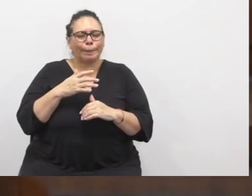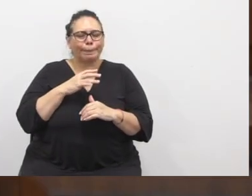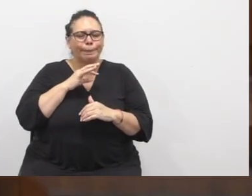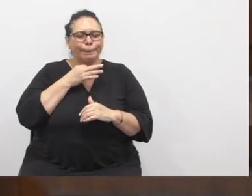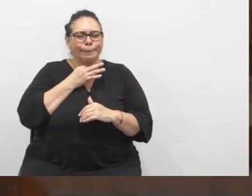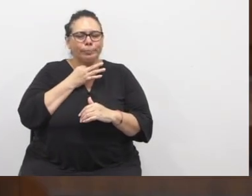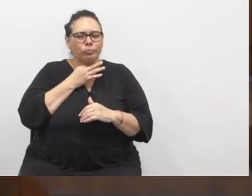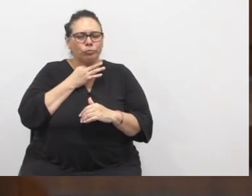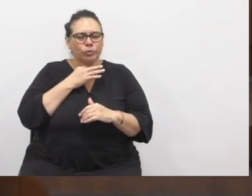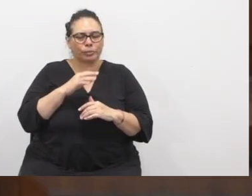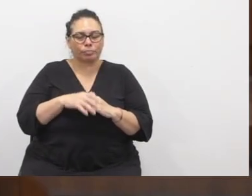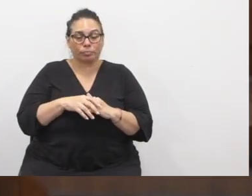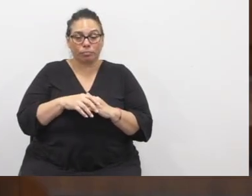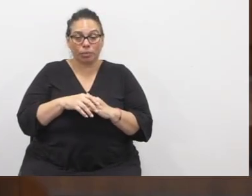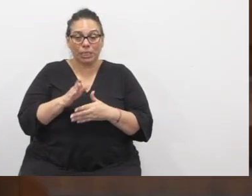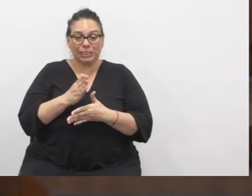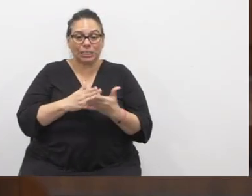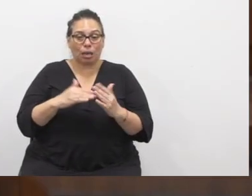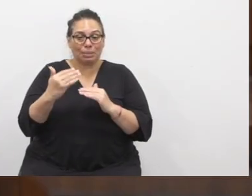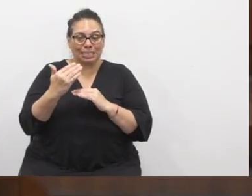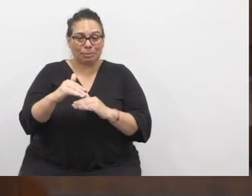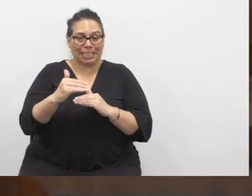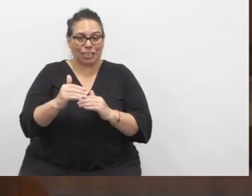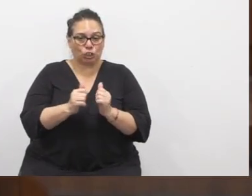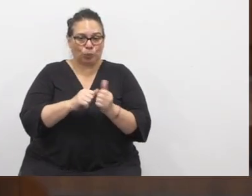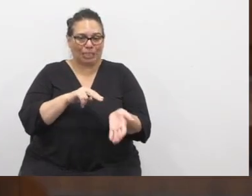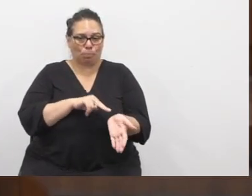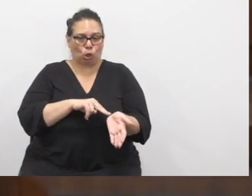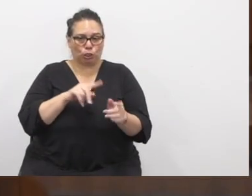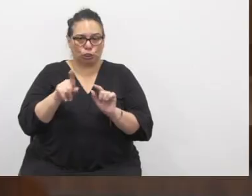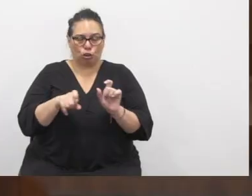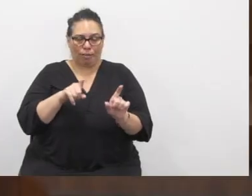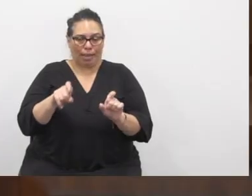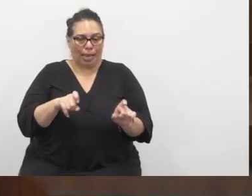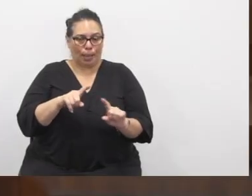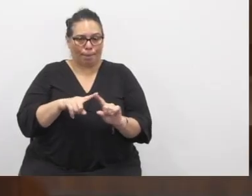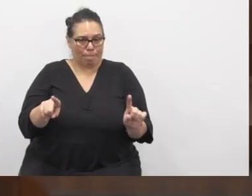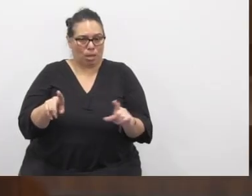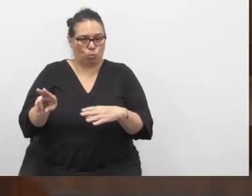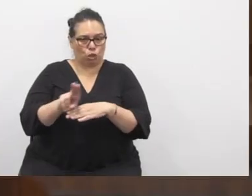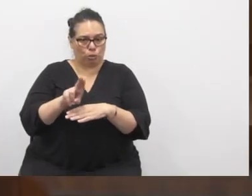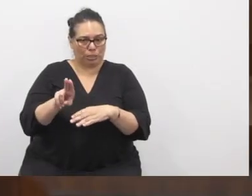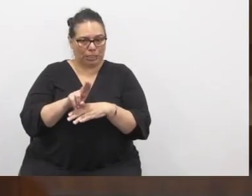given that there are some limitations with the pulse survey, but we are utilizing it,